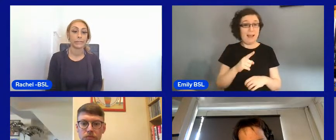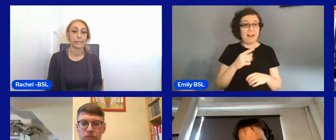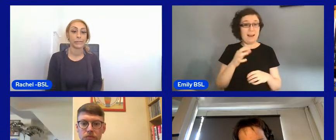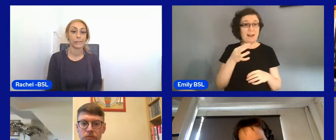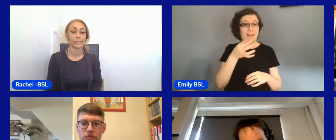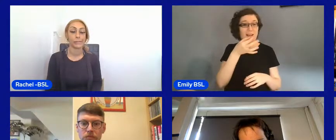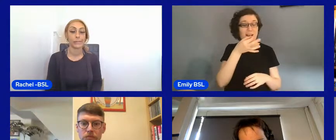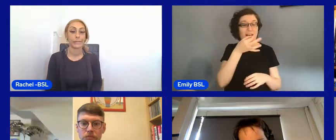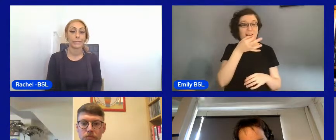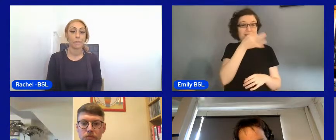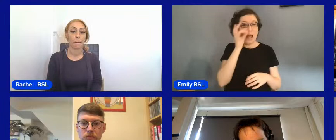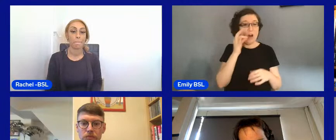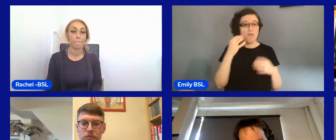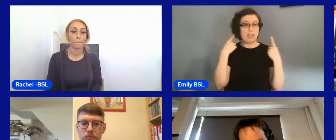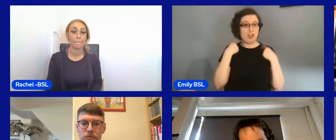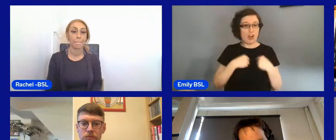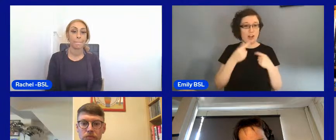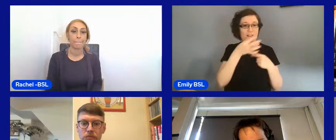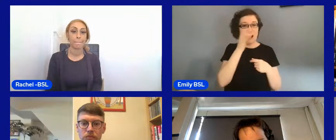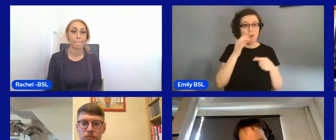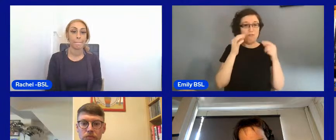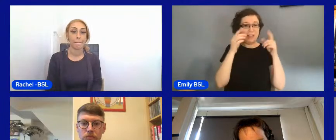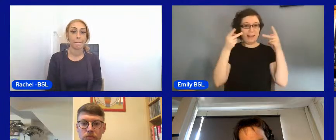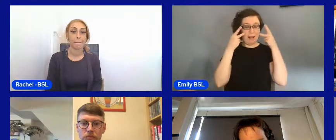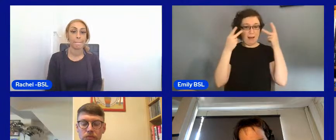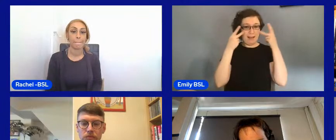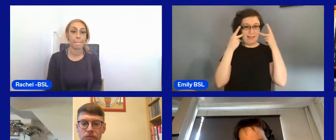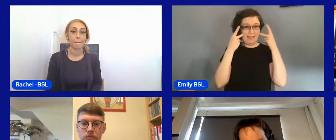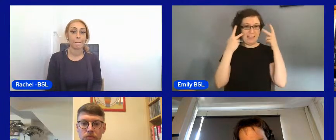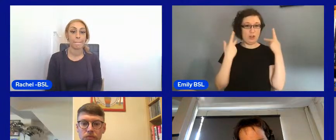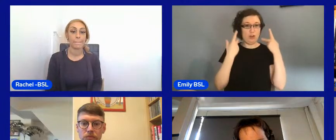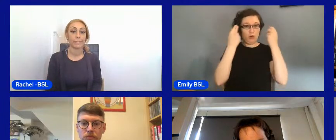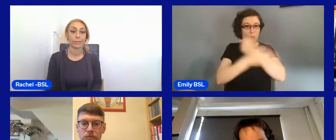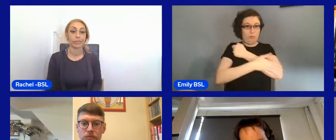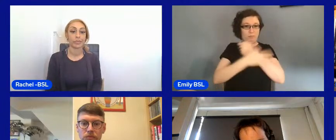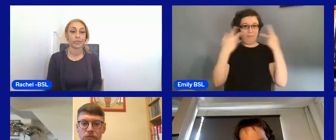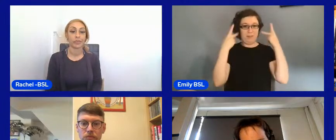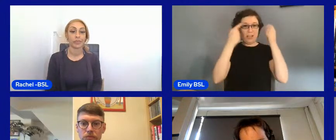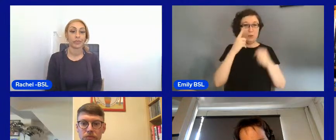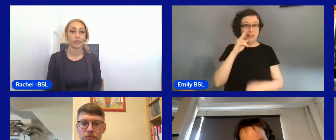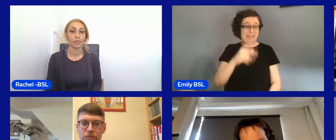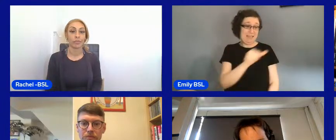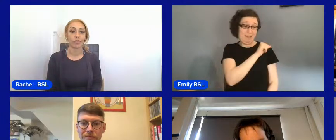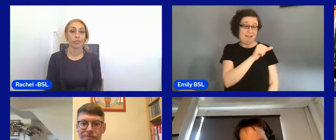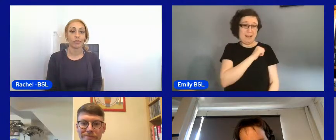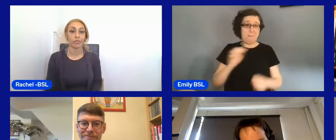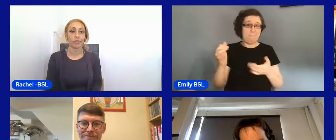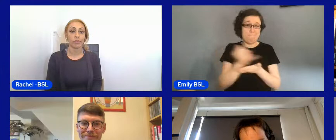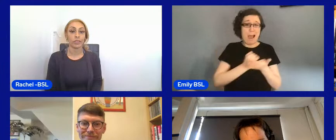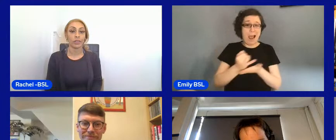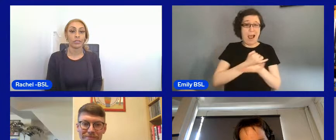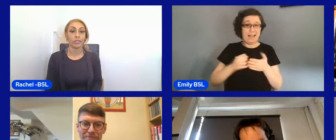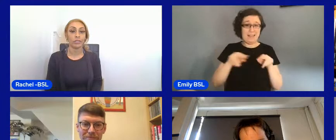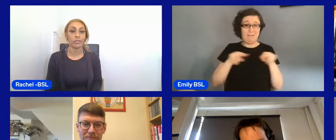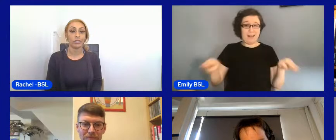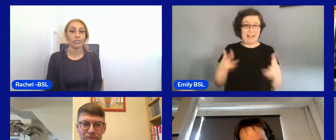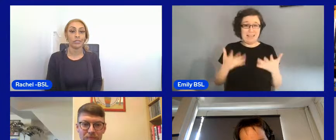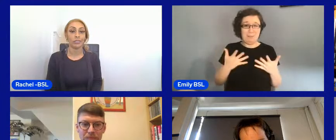Hello, I am the creator of the supercity's project, I am a 40-year-old white male, messy hair, red flowery glasses and a